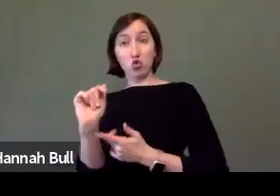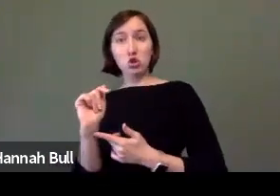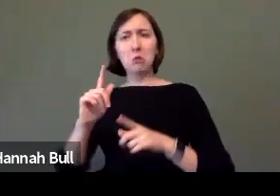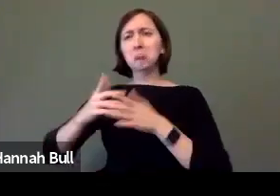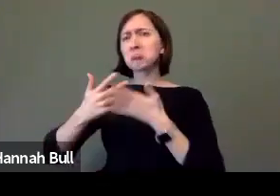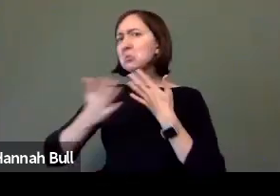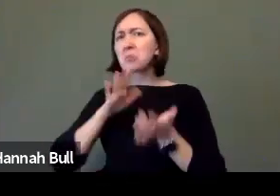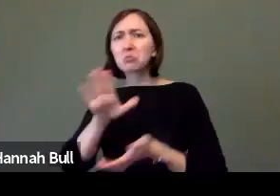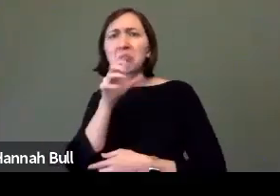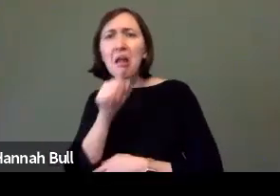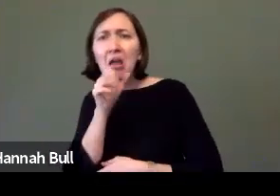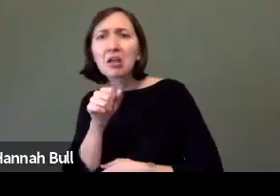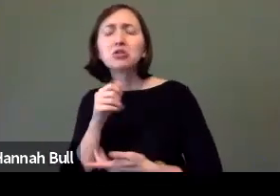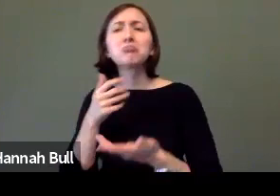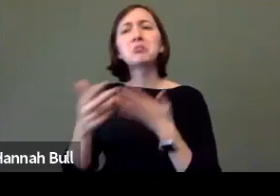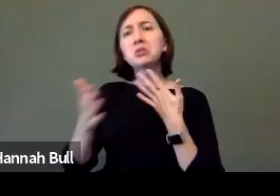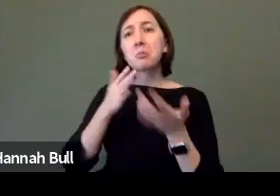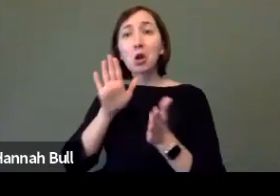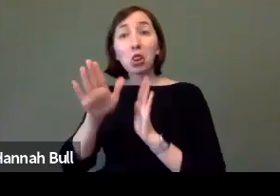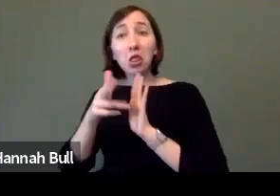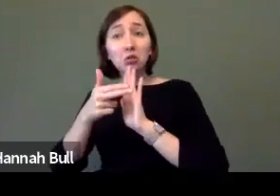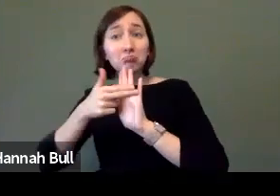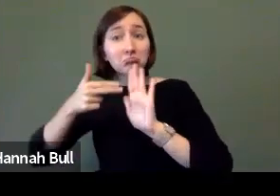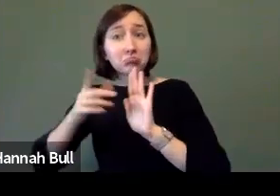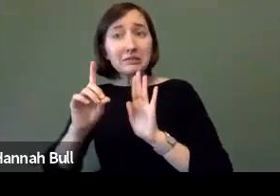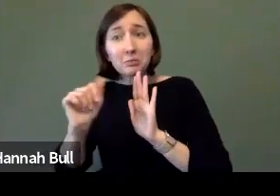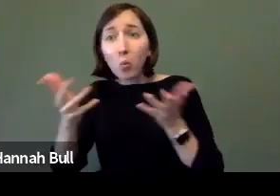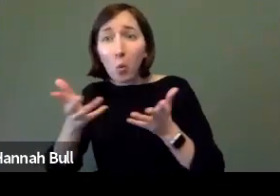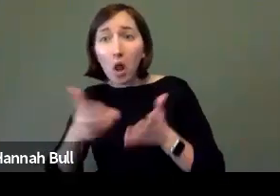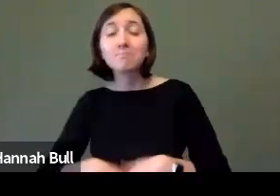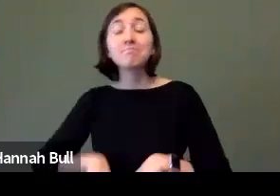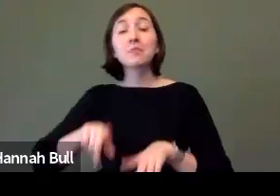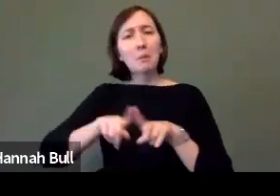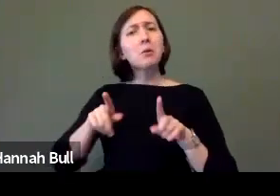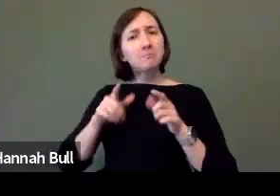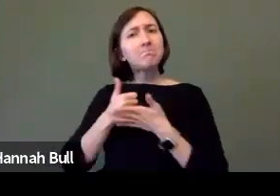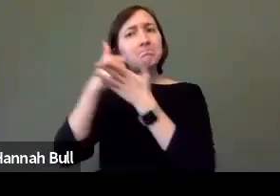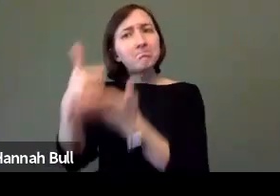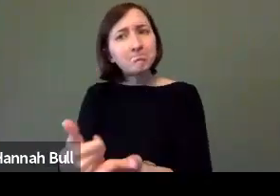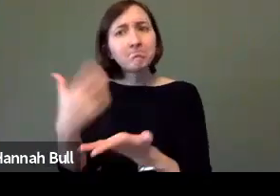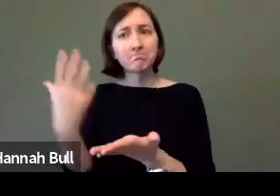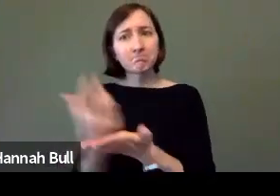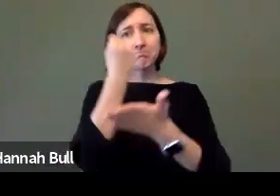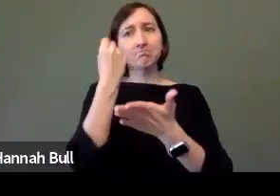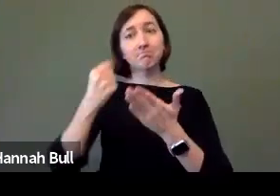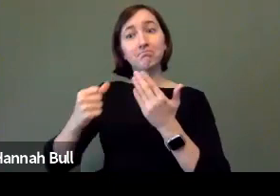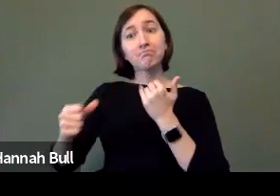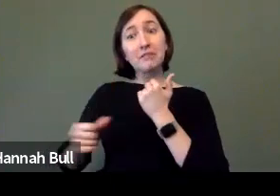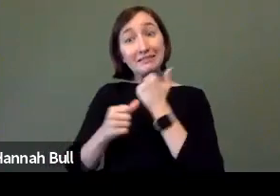and play independently in the communities of their choice. We take a person-centered approach.